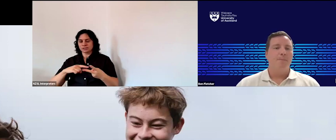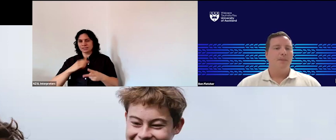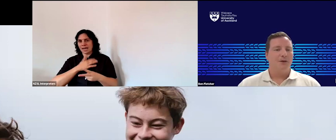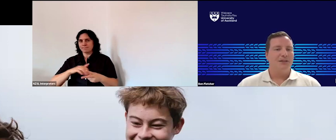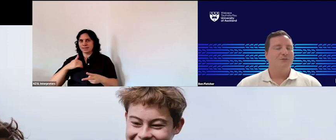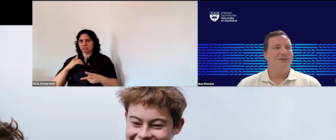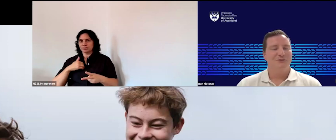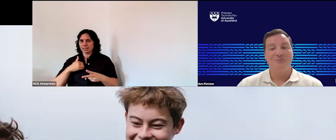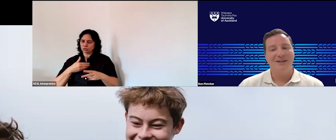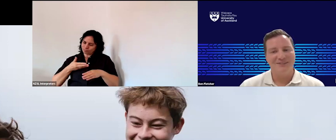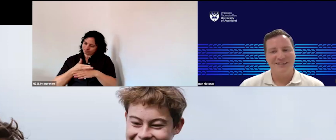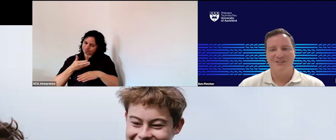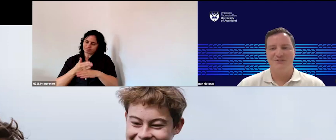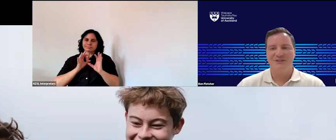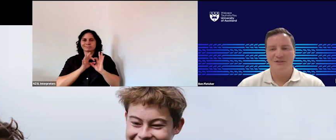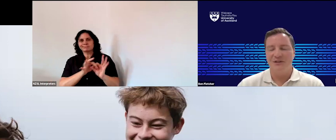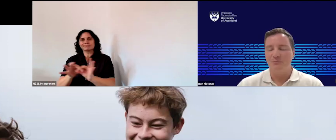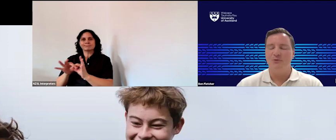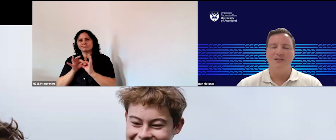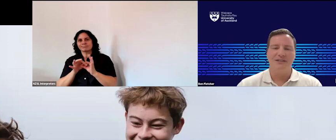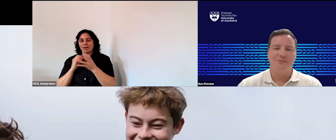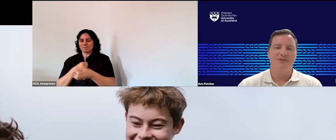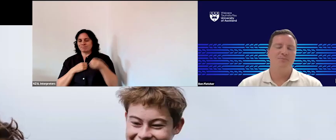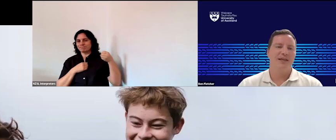But I'll leave that to the panel discussion a little bit more in depth,